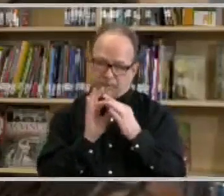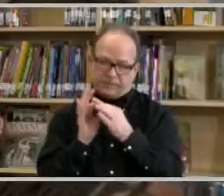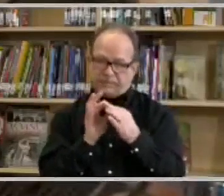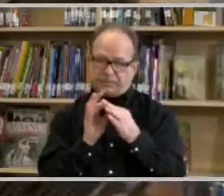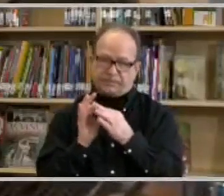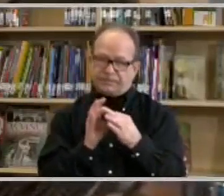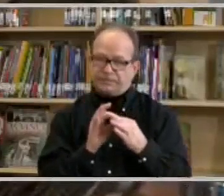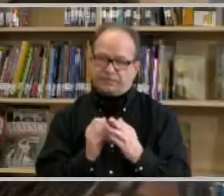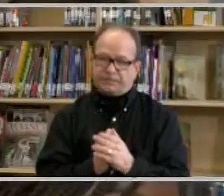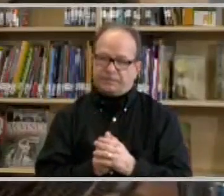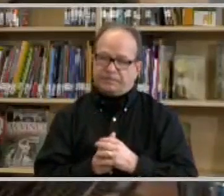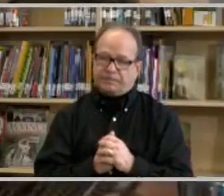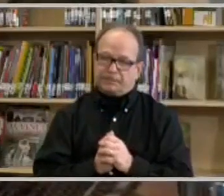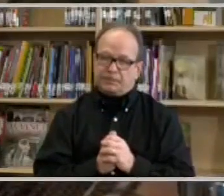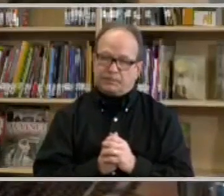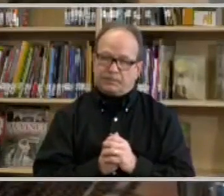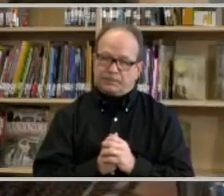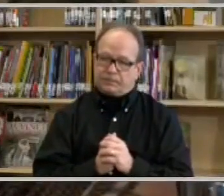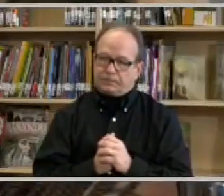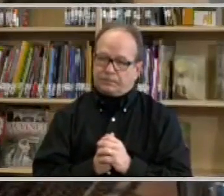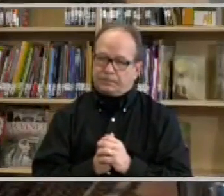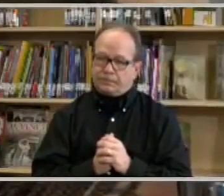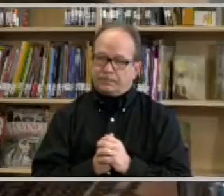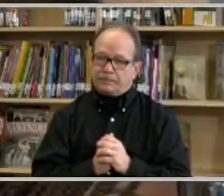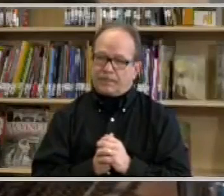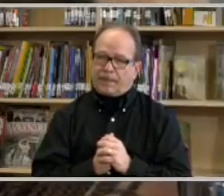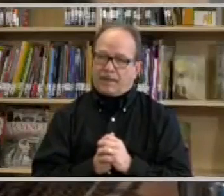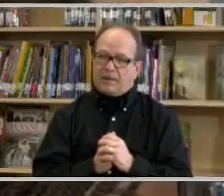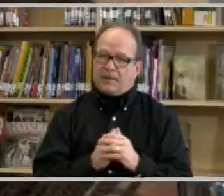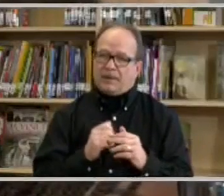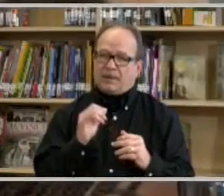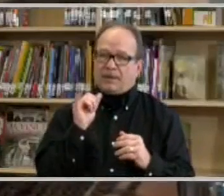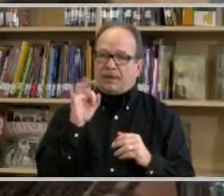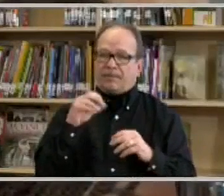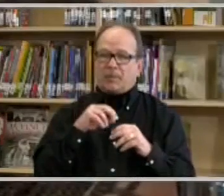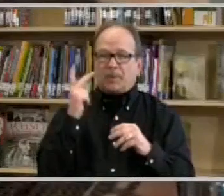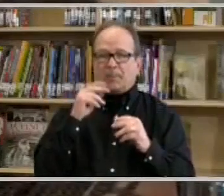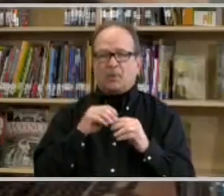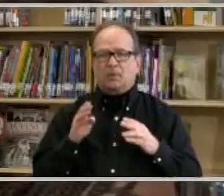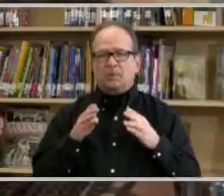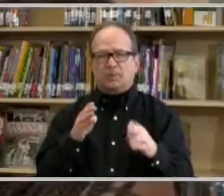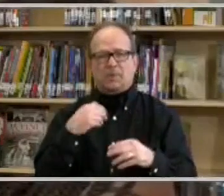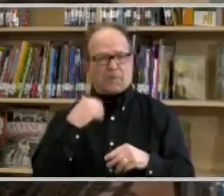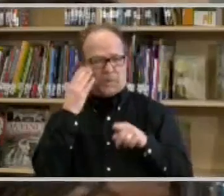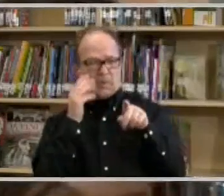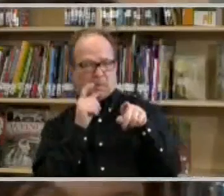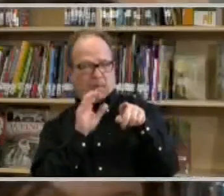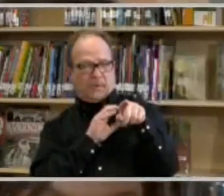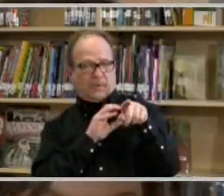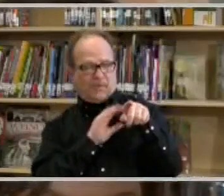COMMUNITY RELATIONS. YOU KNOW, IF PEOPLE ON THE